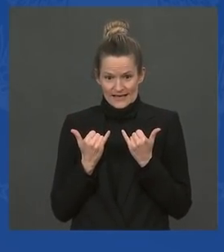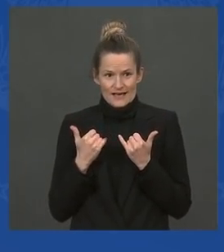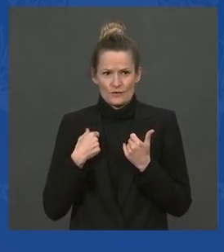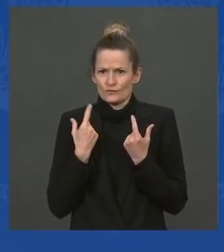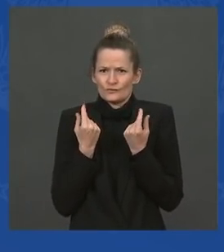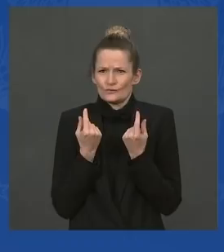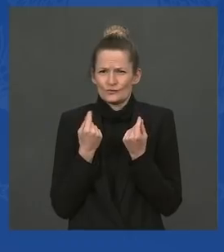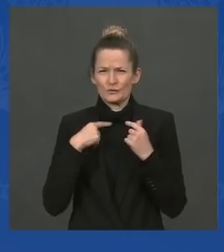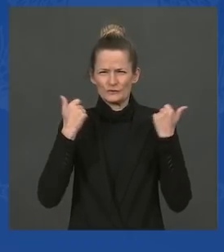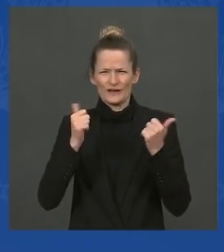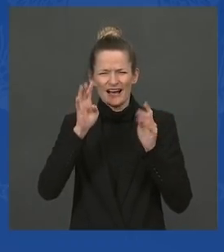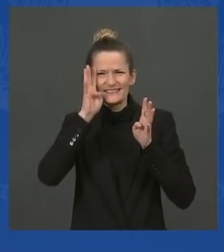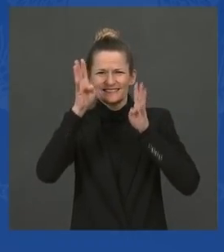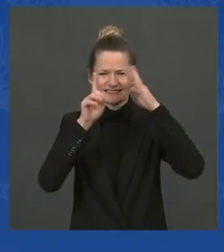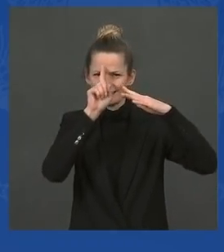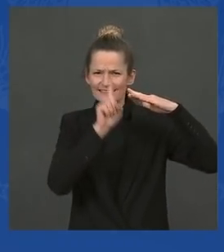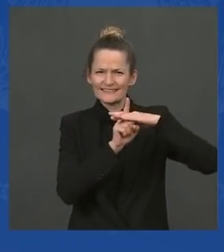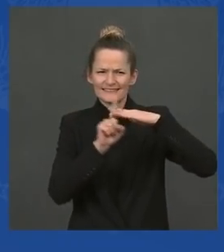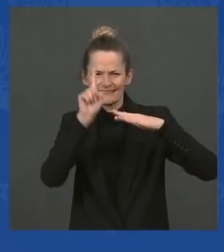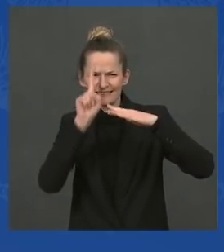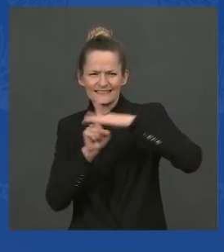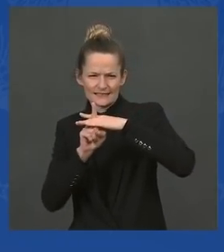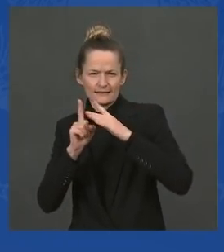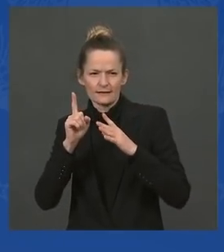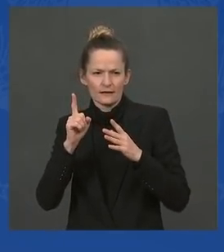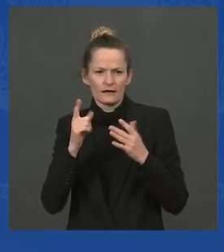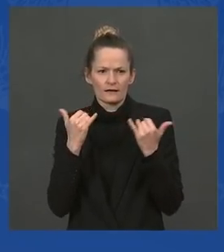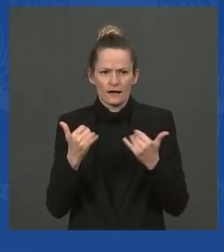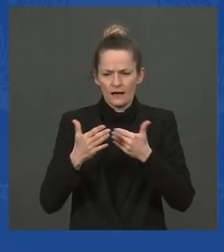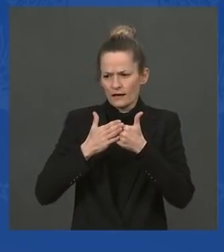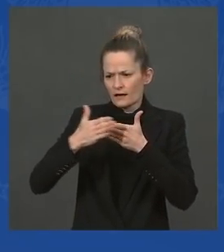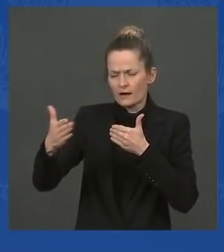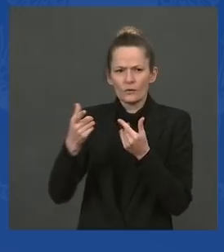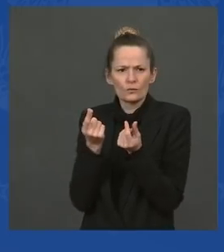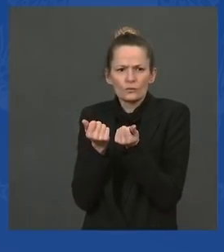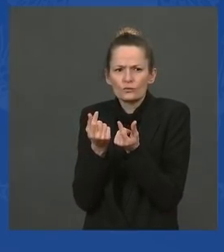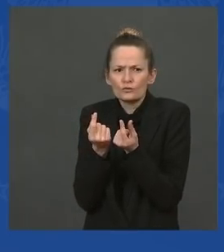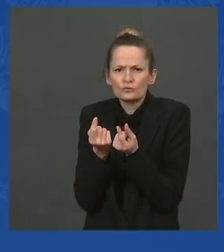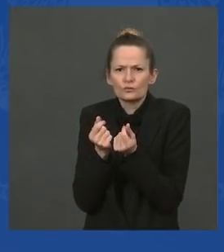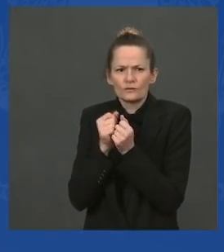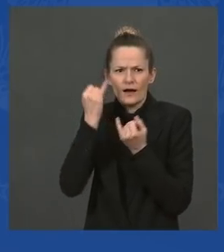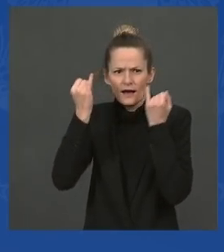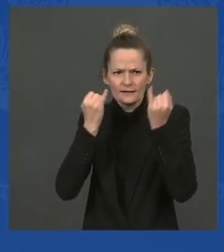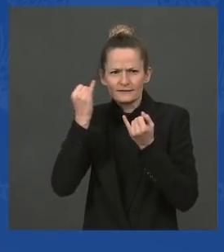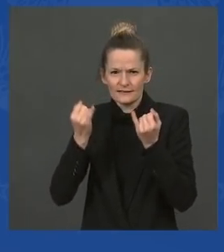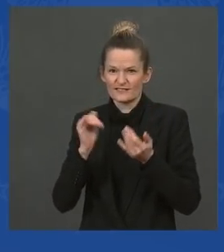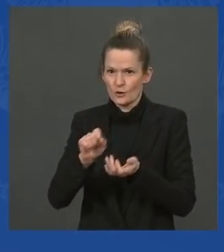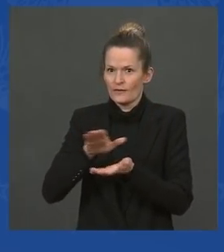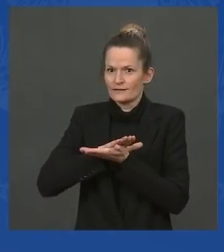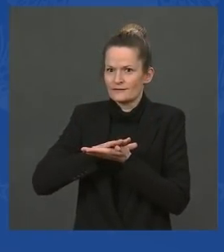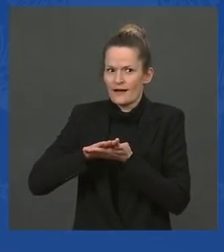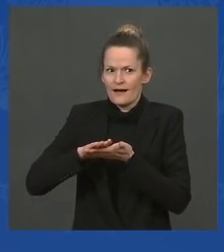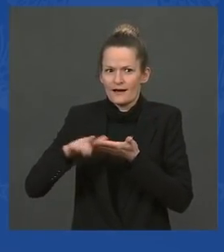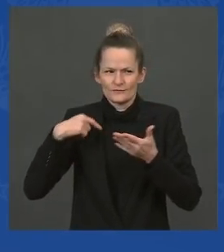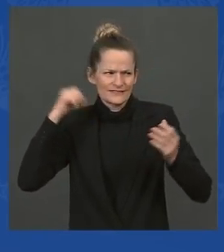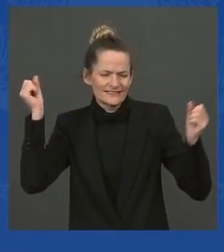things have begun to change. End of quote. In the past three weeks, the number of containers sitting on docks,